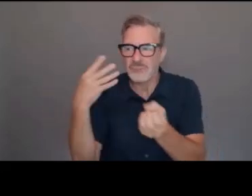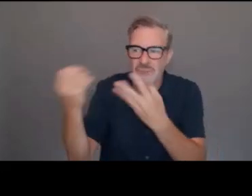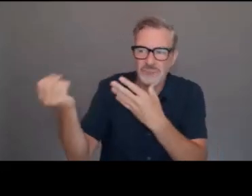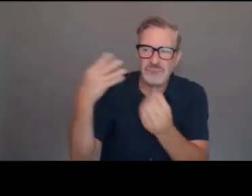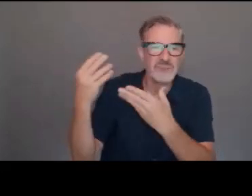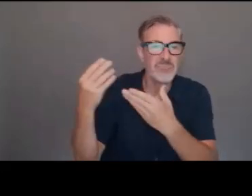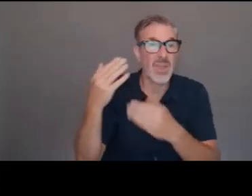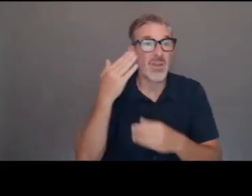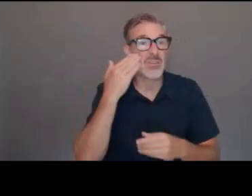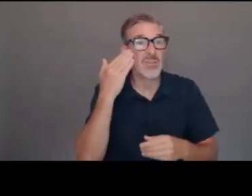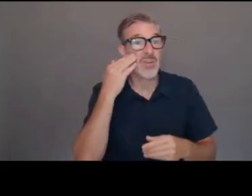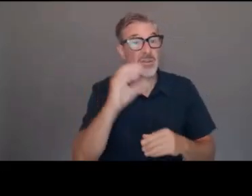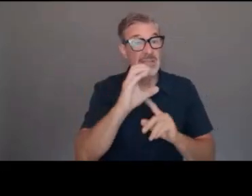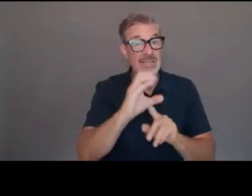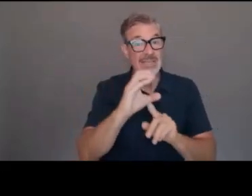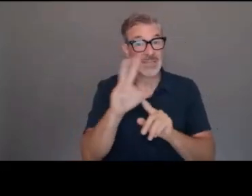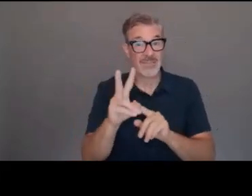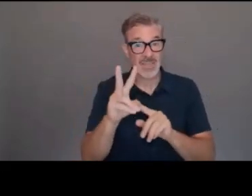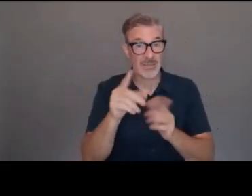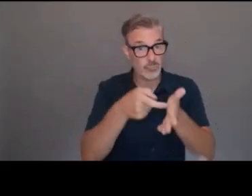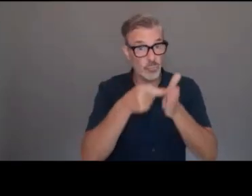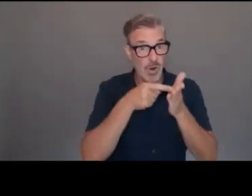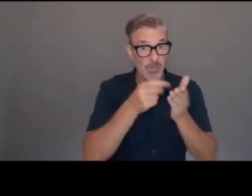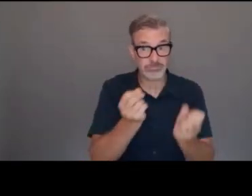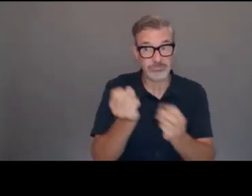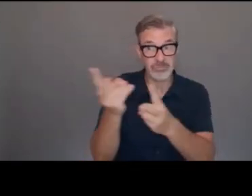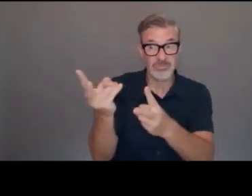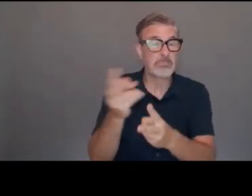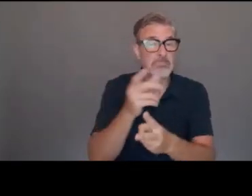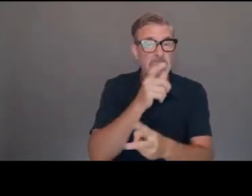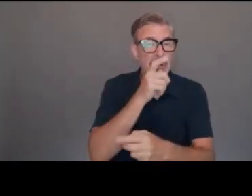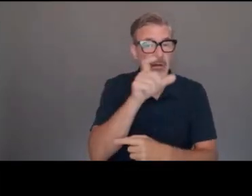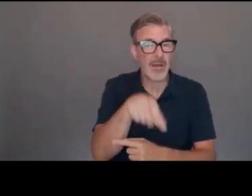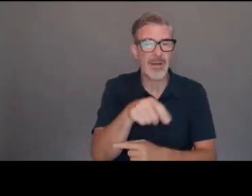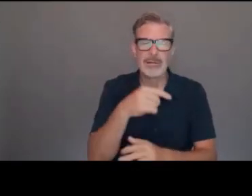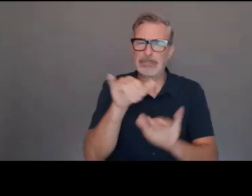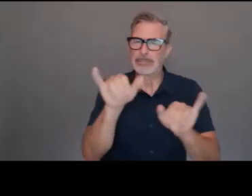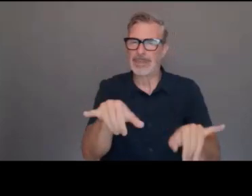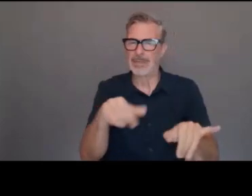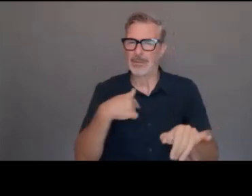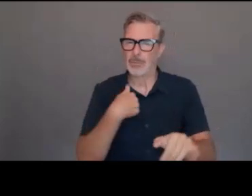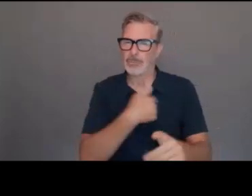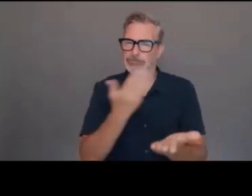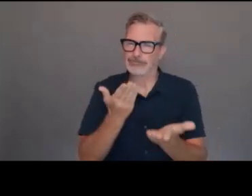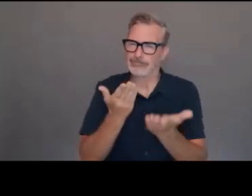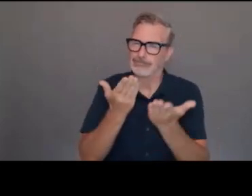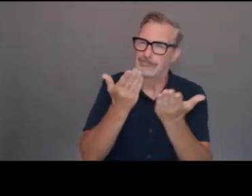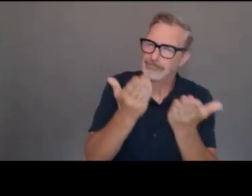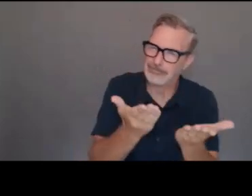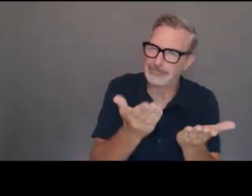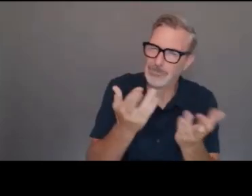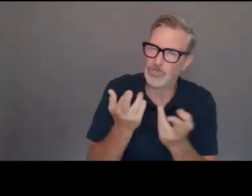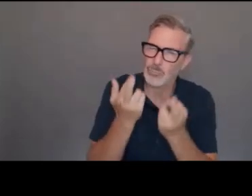but it's really strongly recommended that they submit them with their applications. And this can vary.